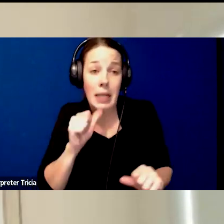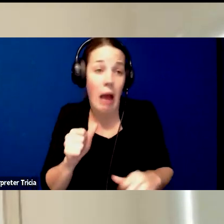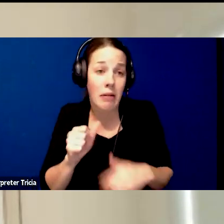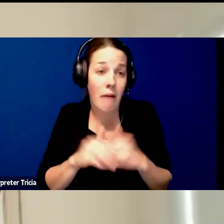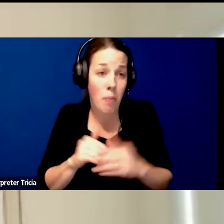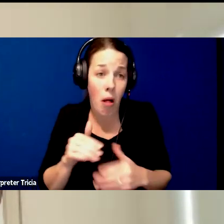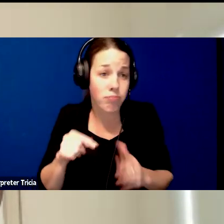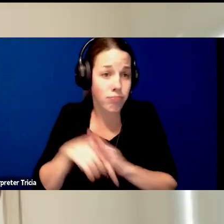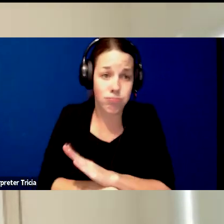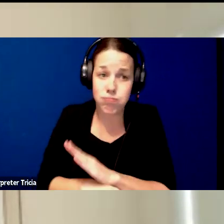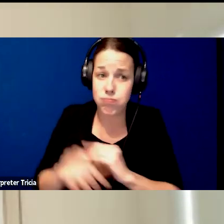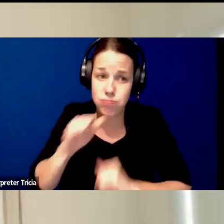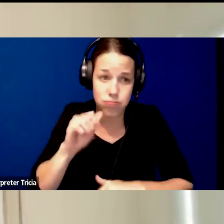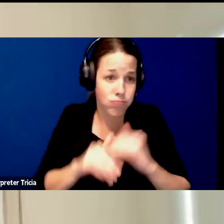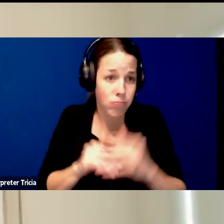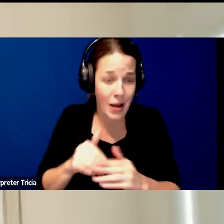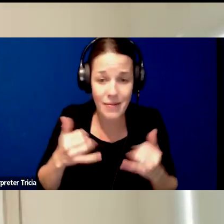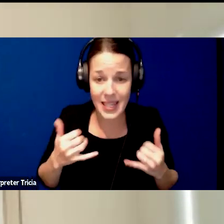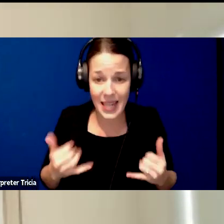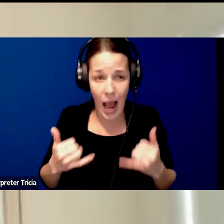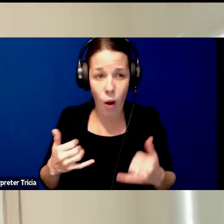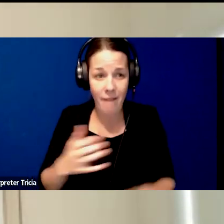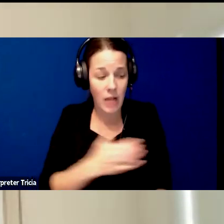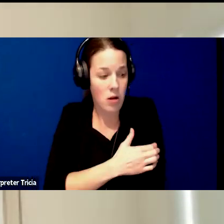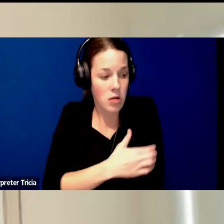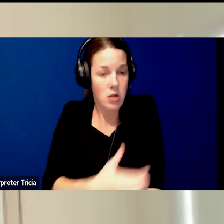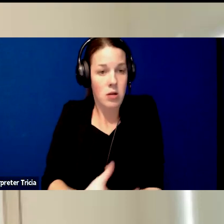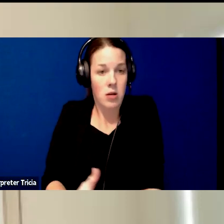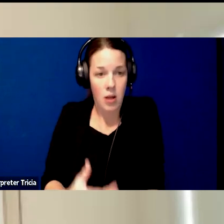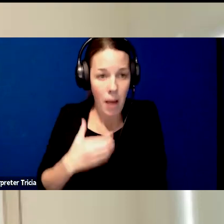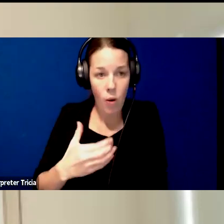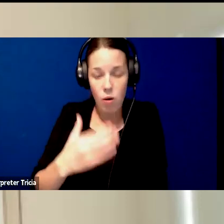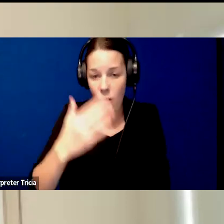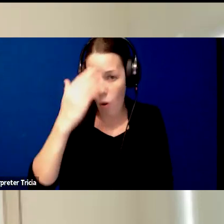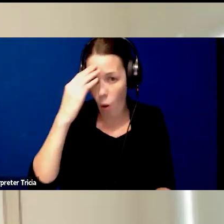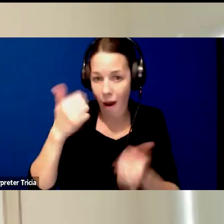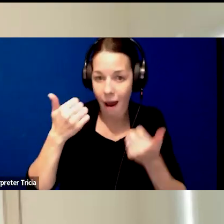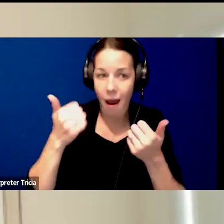and I'm empowered and knowing that there are efforts being made